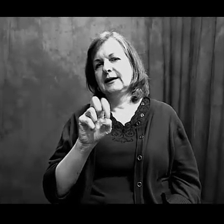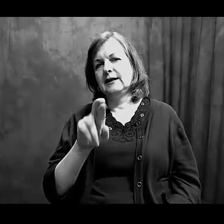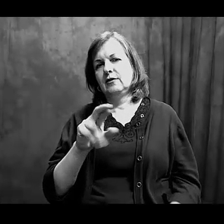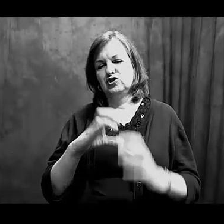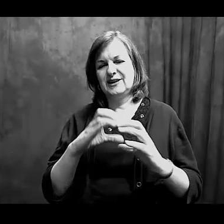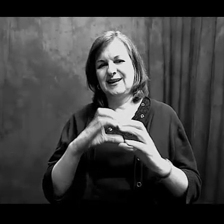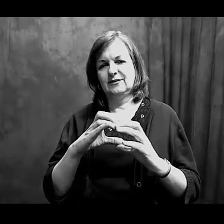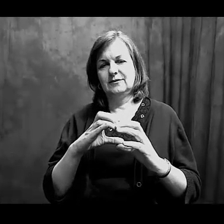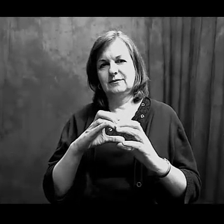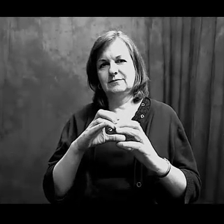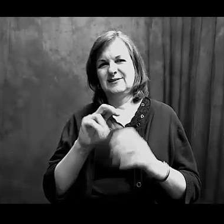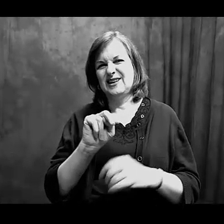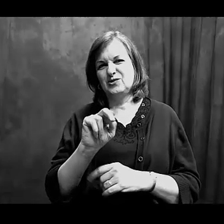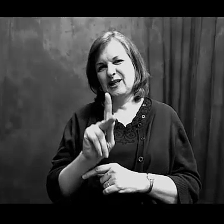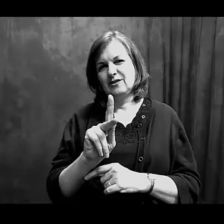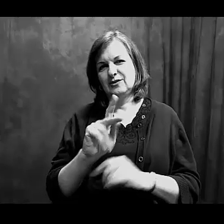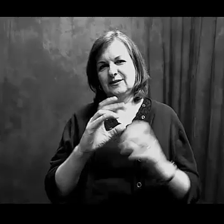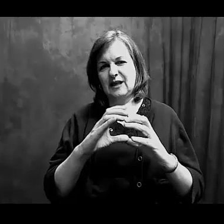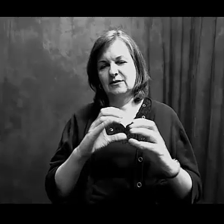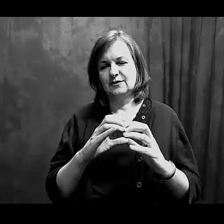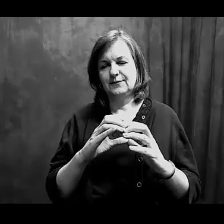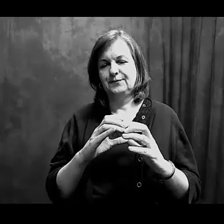we actually look at being associated with